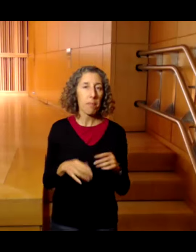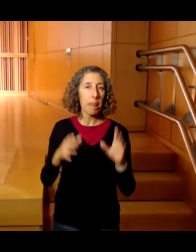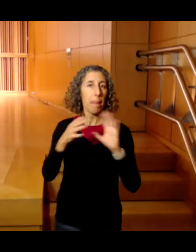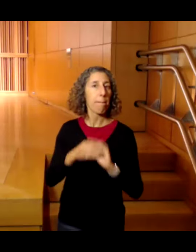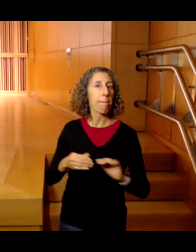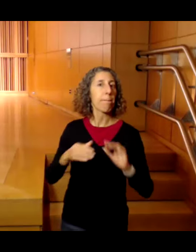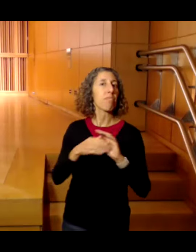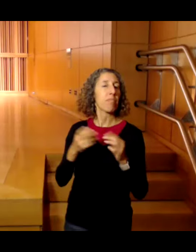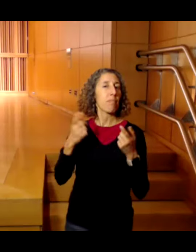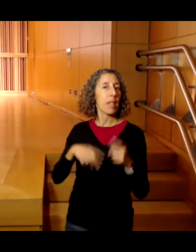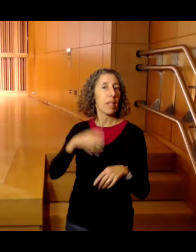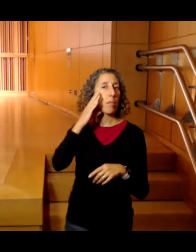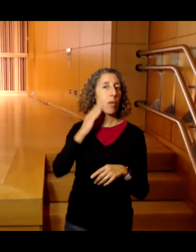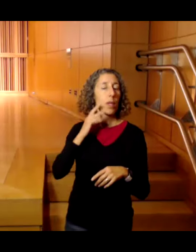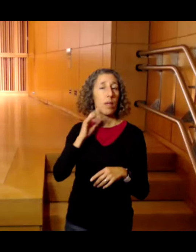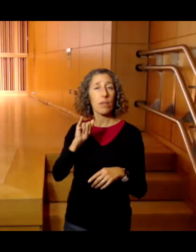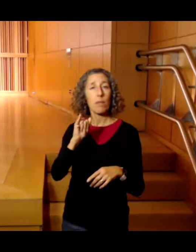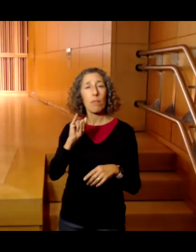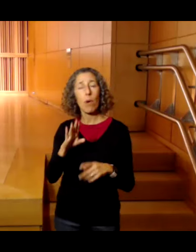Baldwin never indicates that he was in the least afraid.